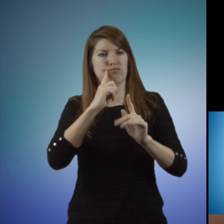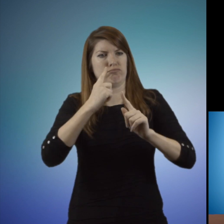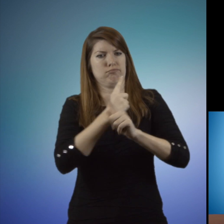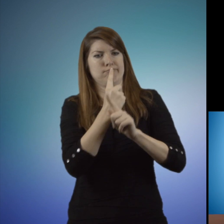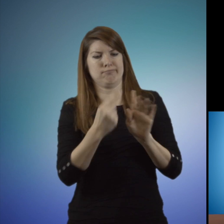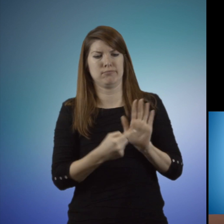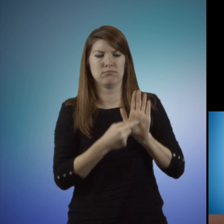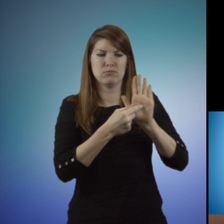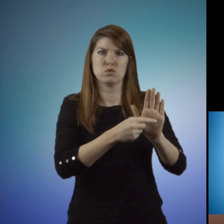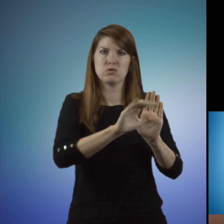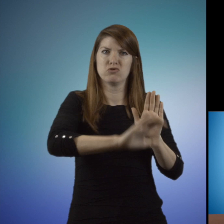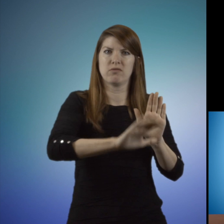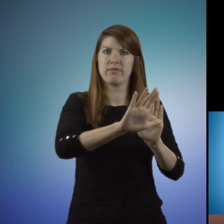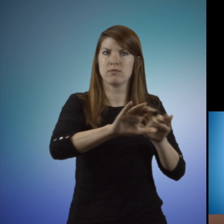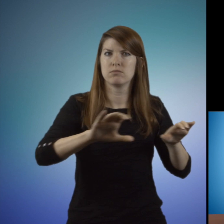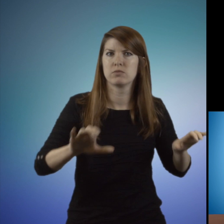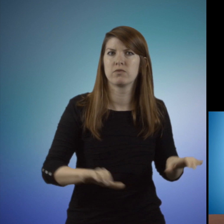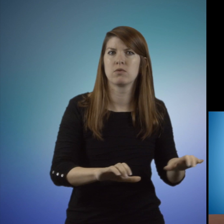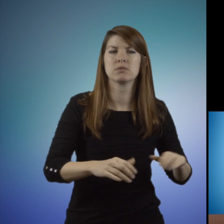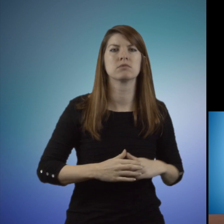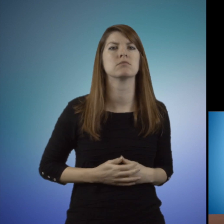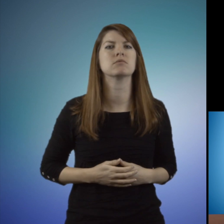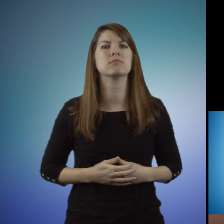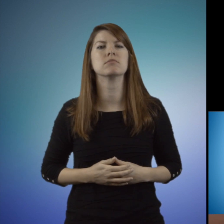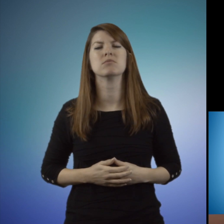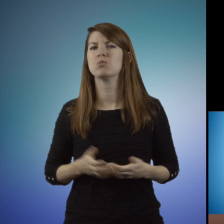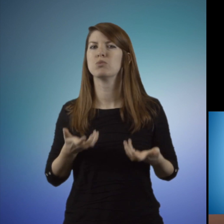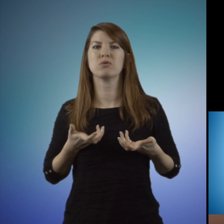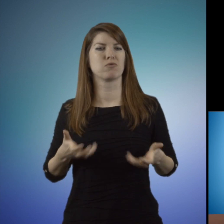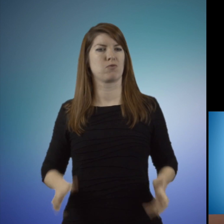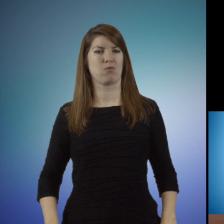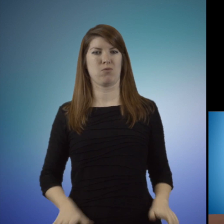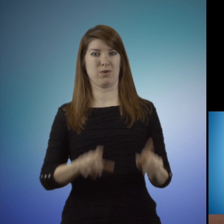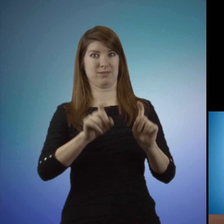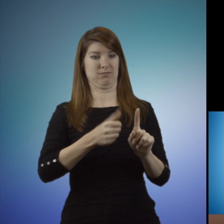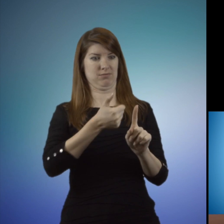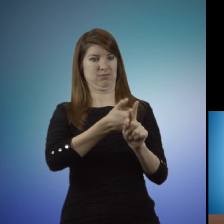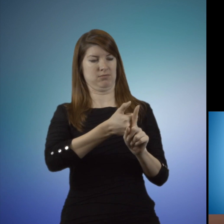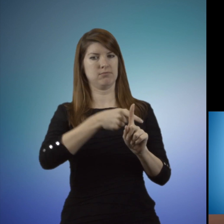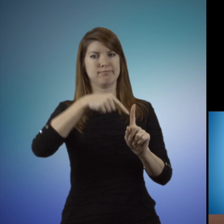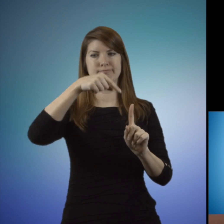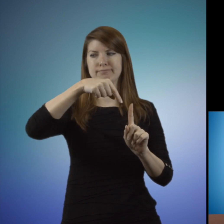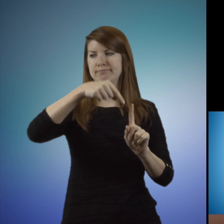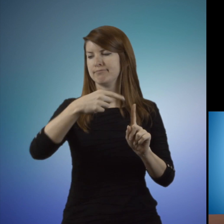So, we don't want tests to be affected by a hearing loss